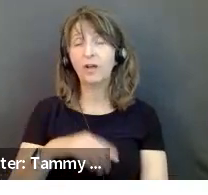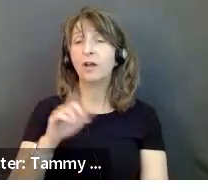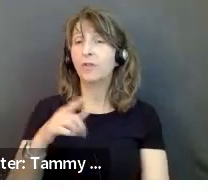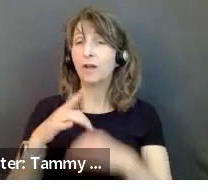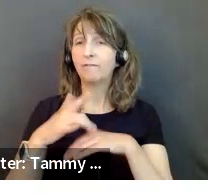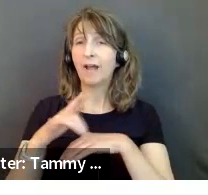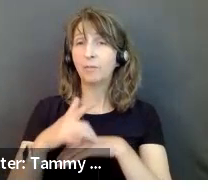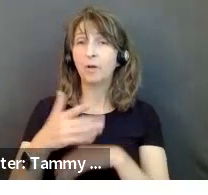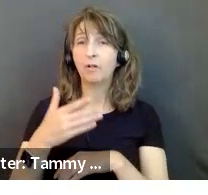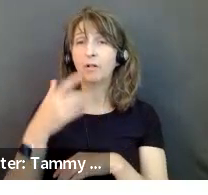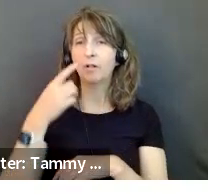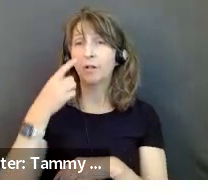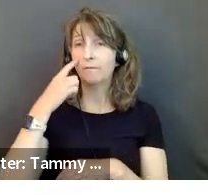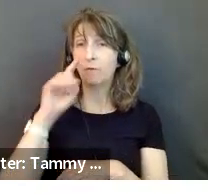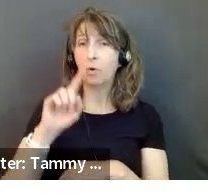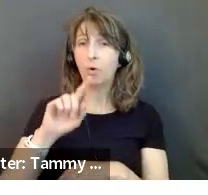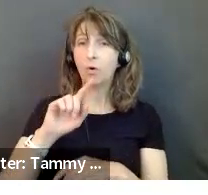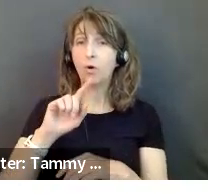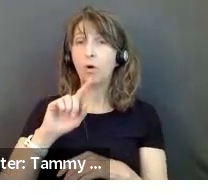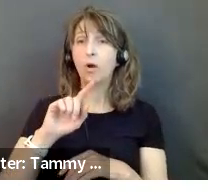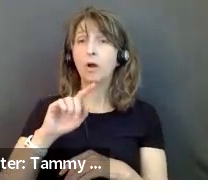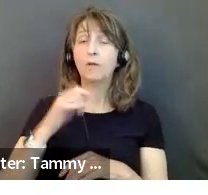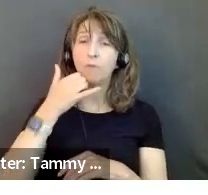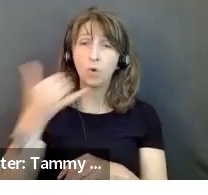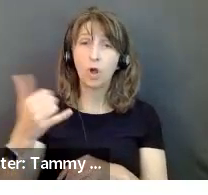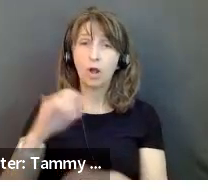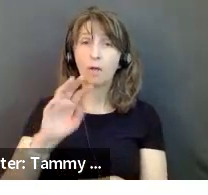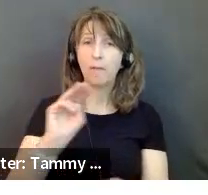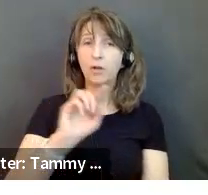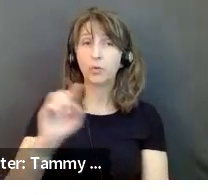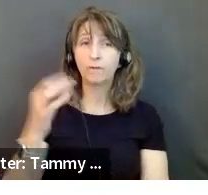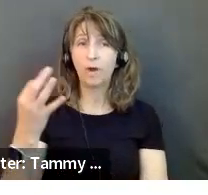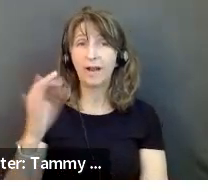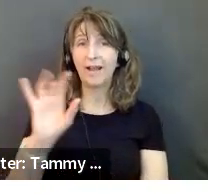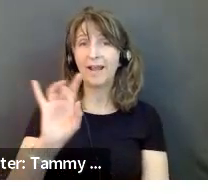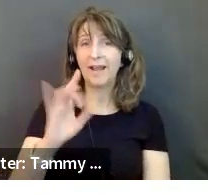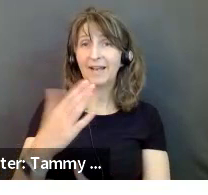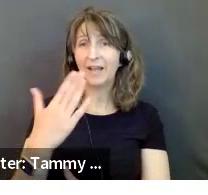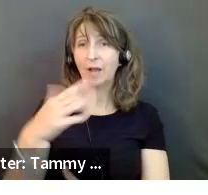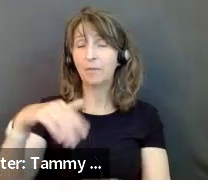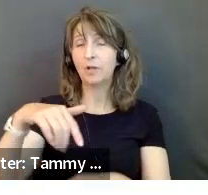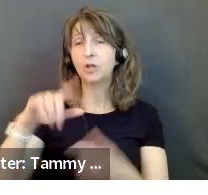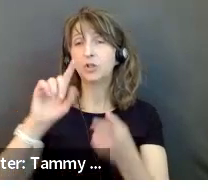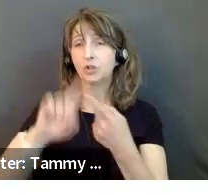They're available. You take your calls Monday through Friday from 8 am to 8 PM.